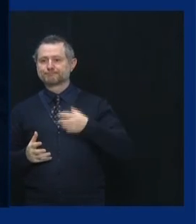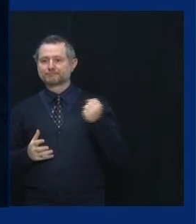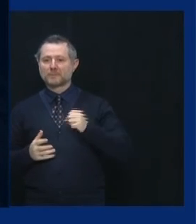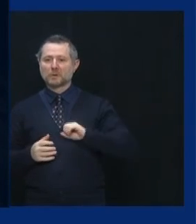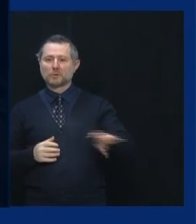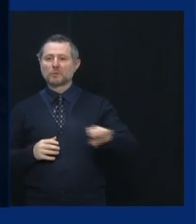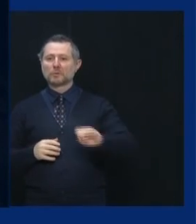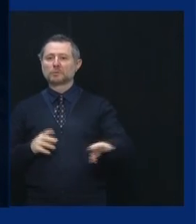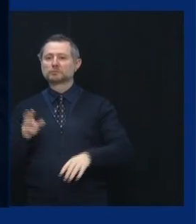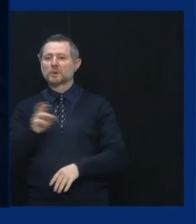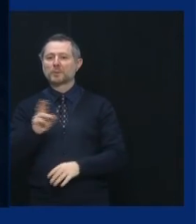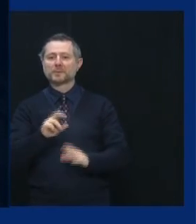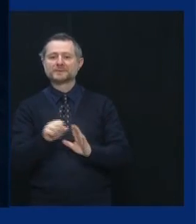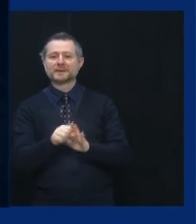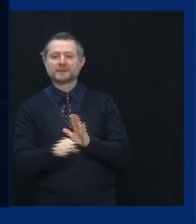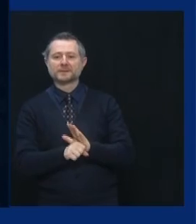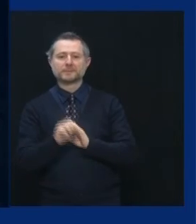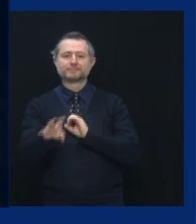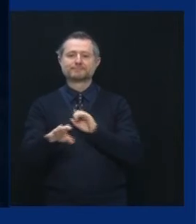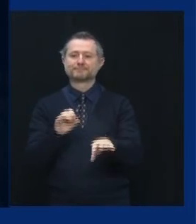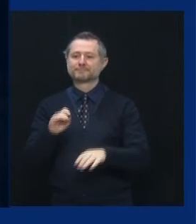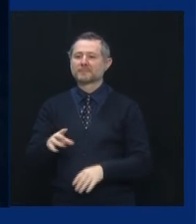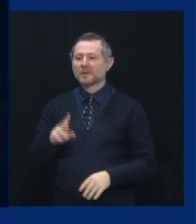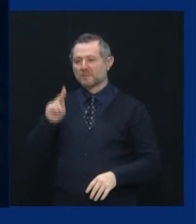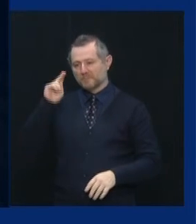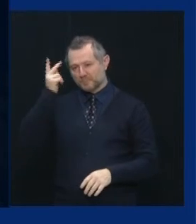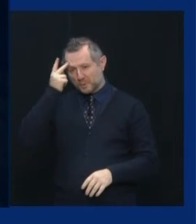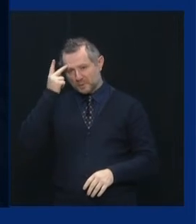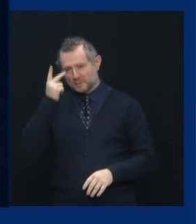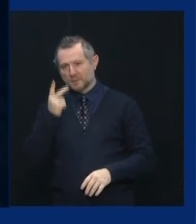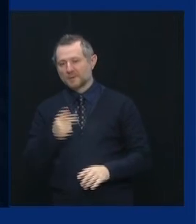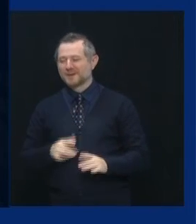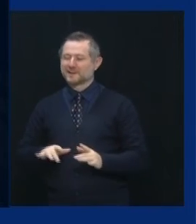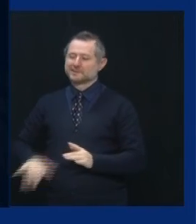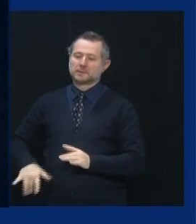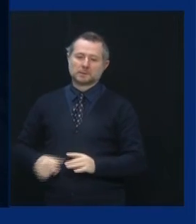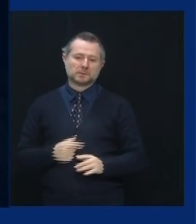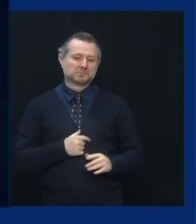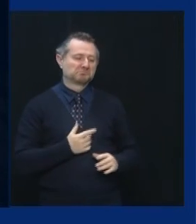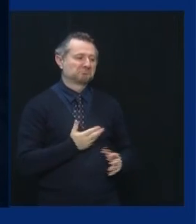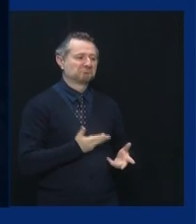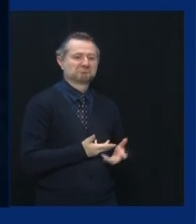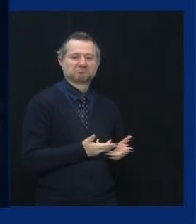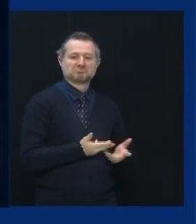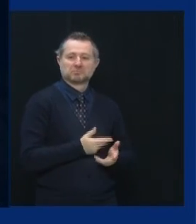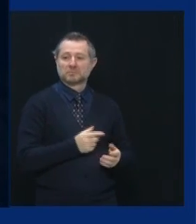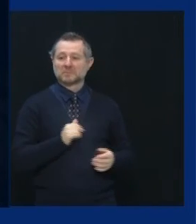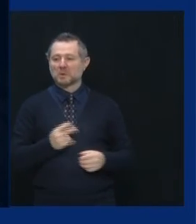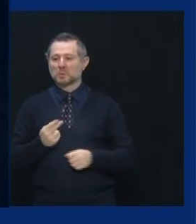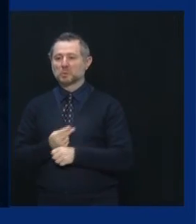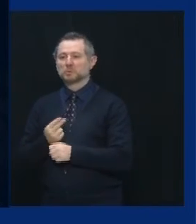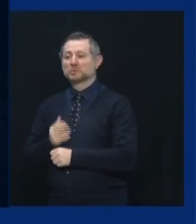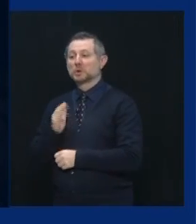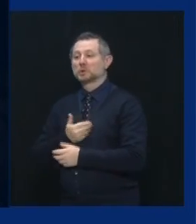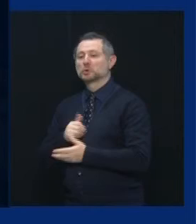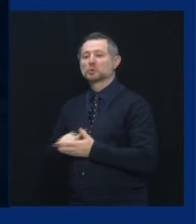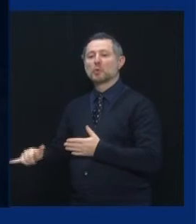TAKEN MONEY OUT OF THIS STATE AND SENT TO REPUBLICAN STATES AS